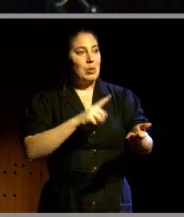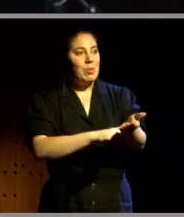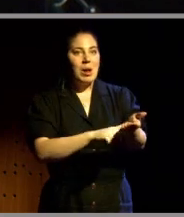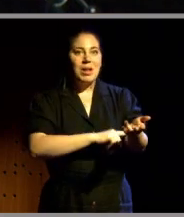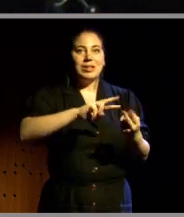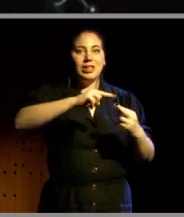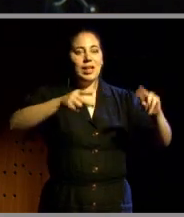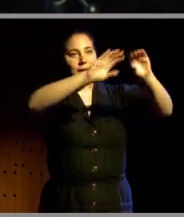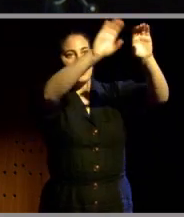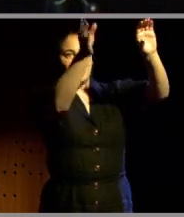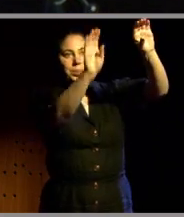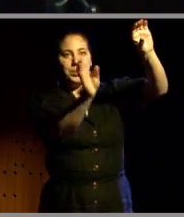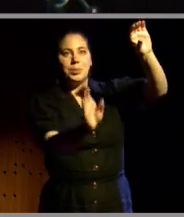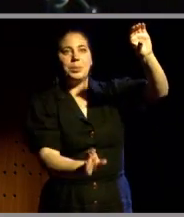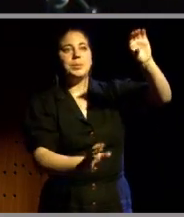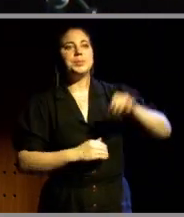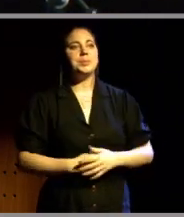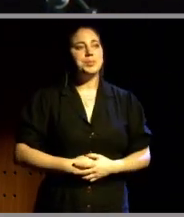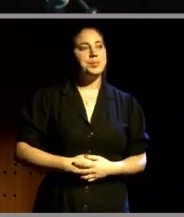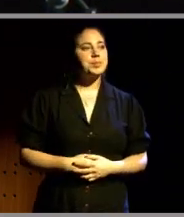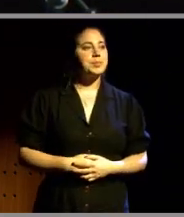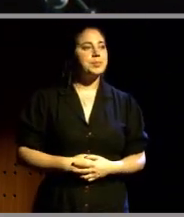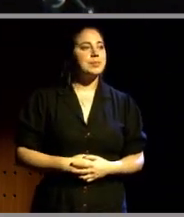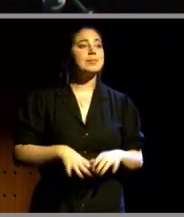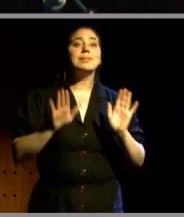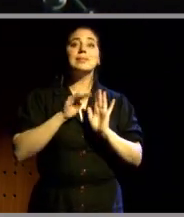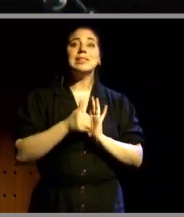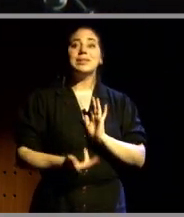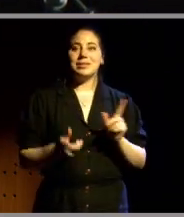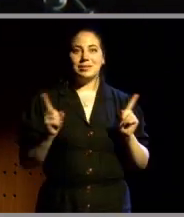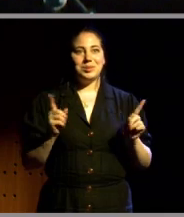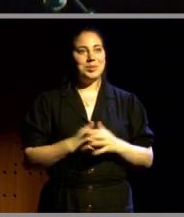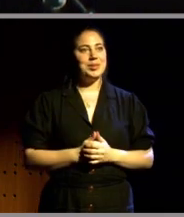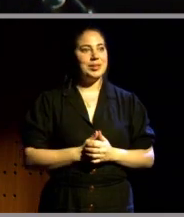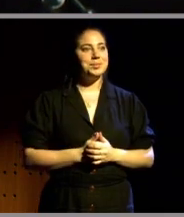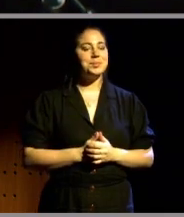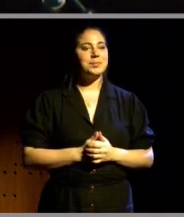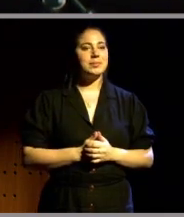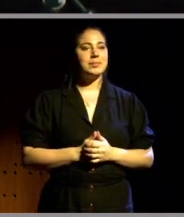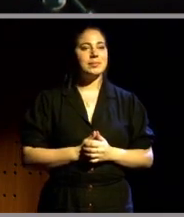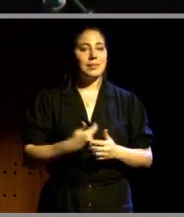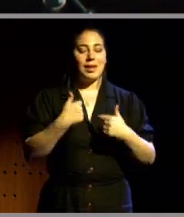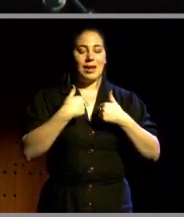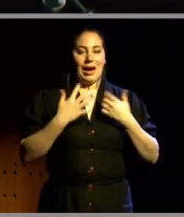all the way through there. So but now I'm in Meanjin at the moment. I'm in Brisbane.